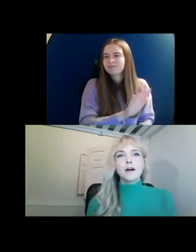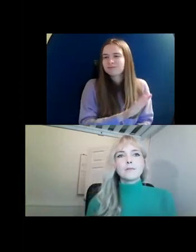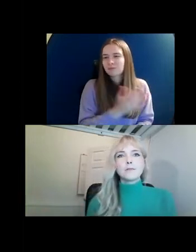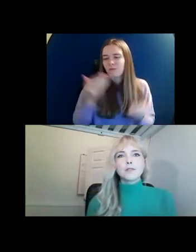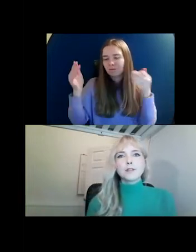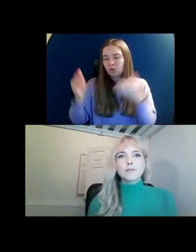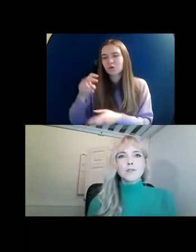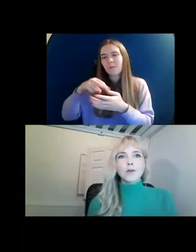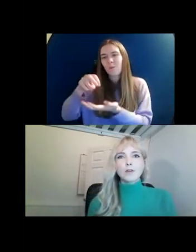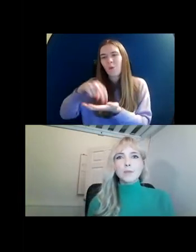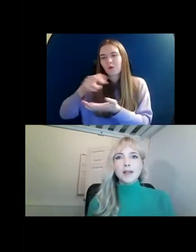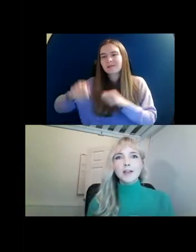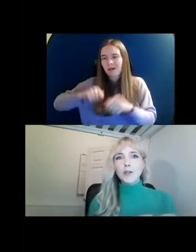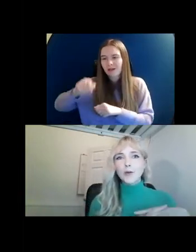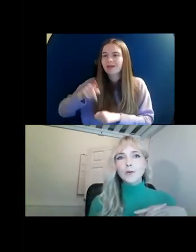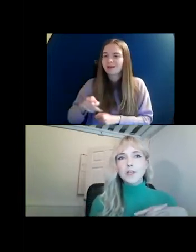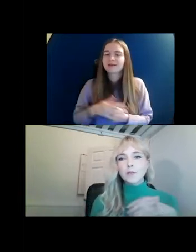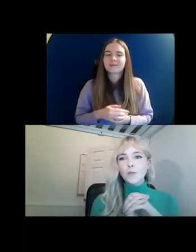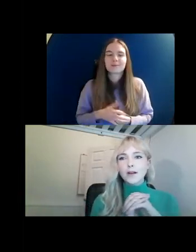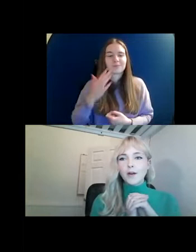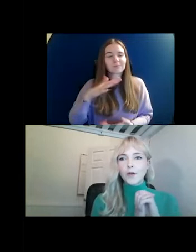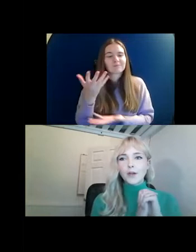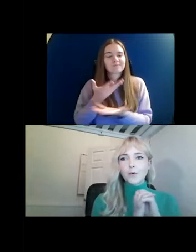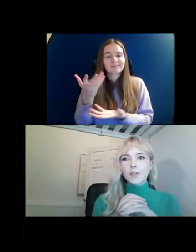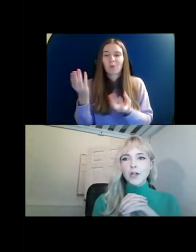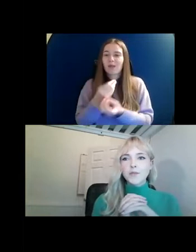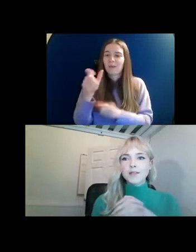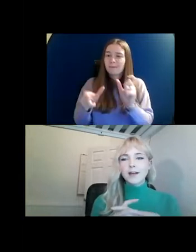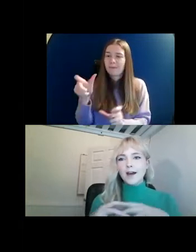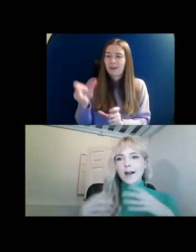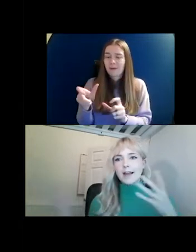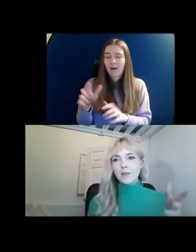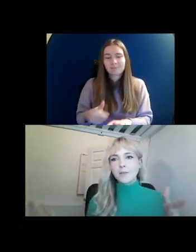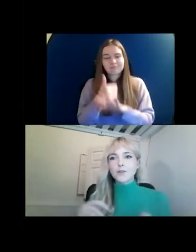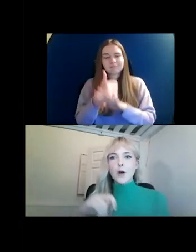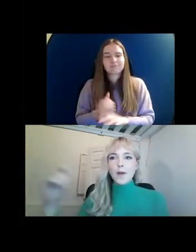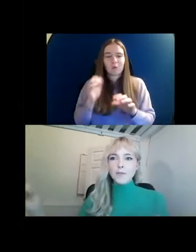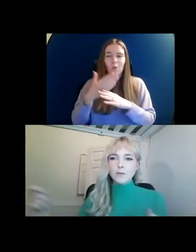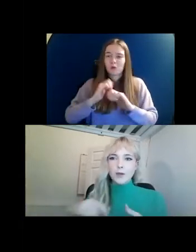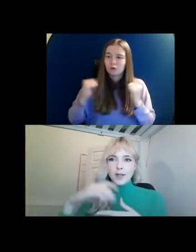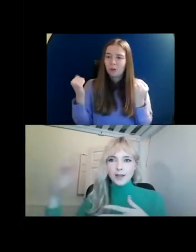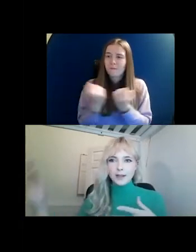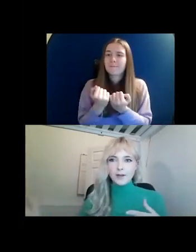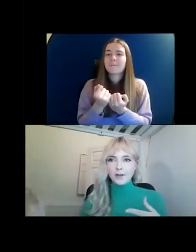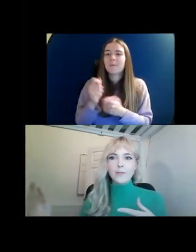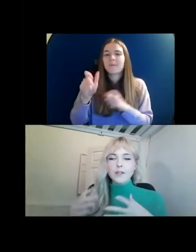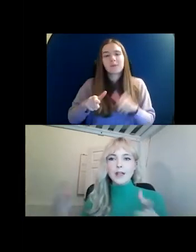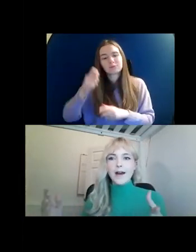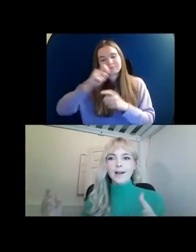And so we're speaking to locals at the moment and holding workshops, and letting people draw up maps of where they think their neighborhoods lie,